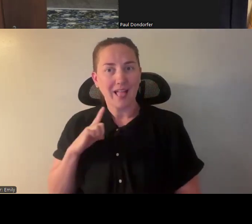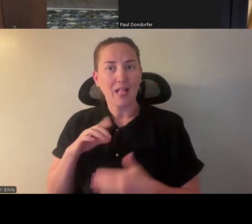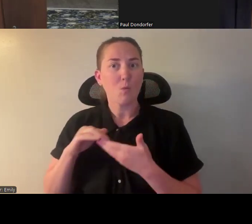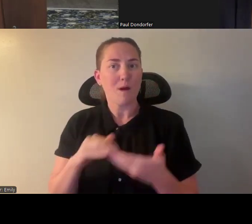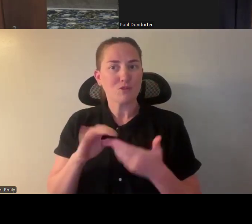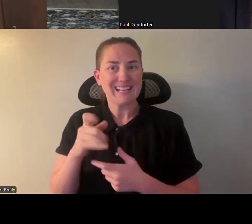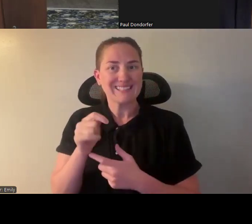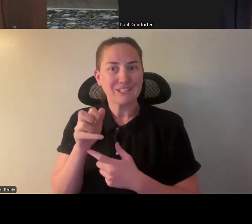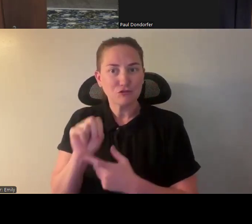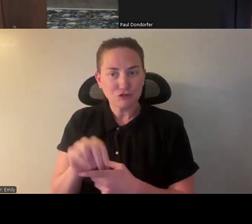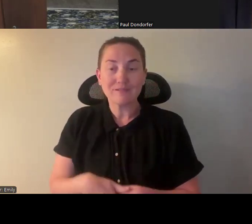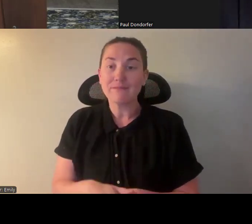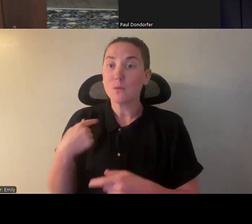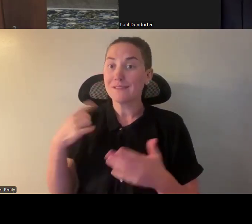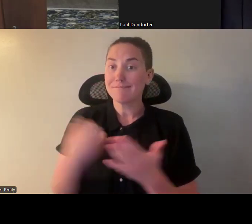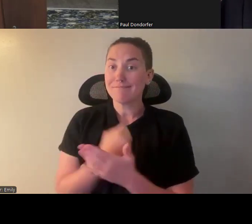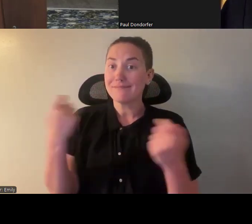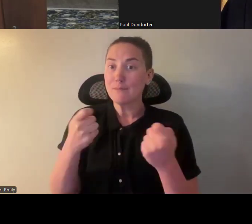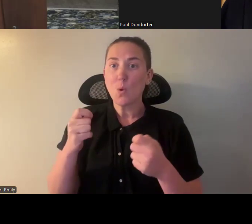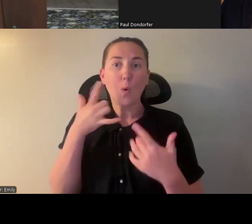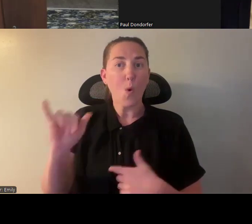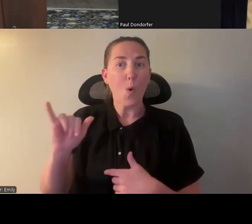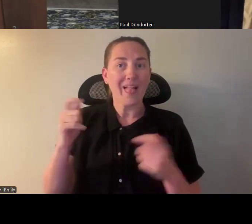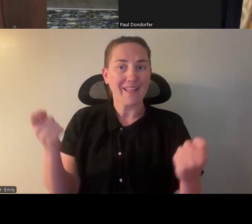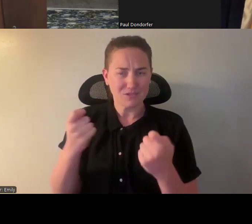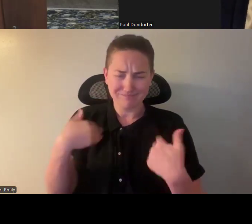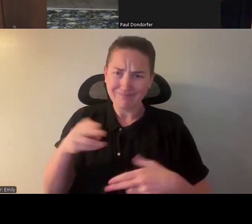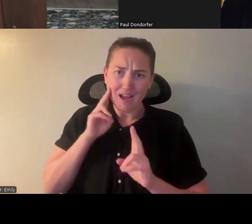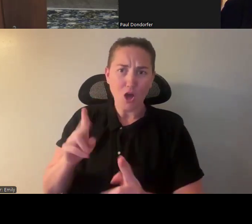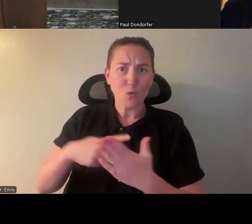we celebrate this golden anniversary we honor the profound impact the program has had on our